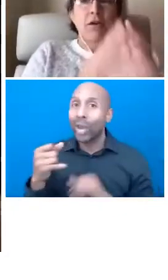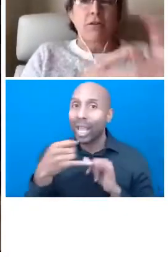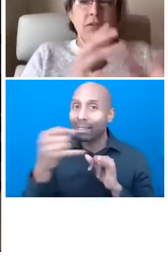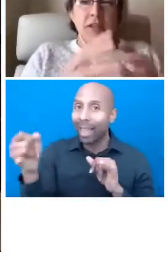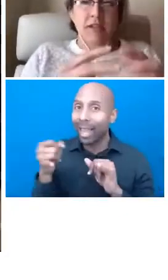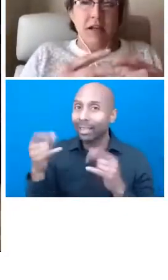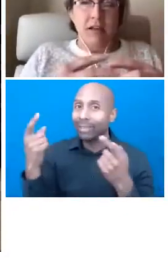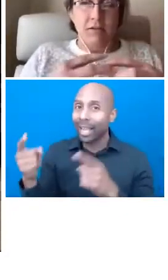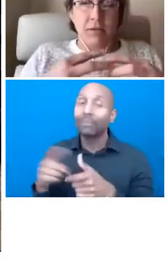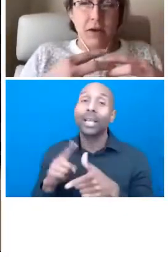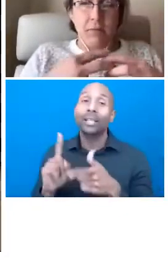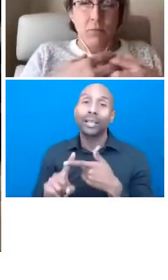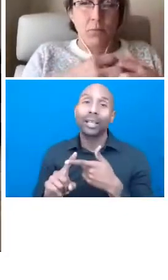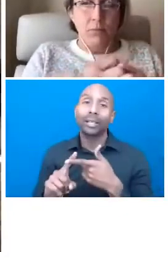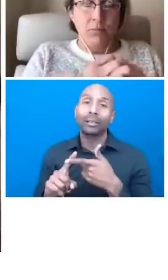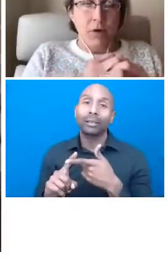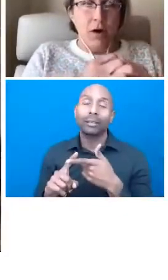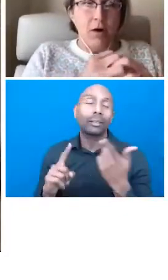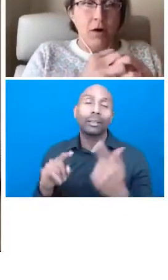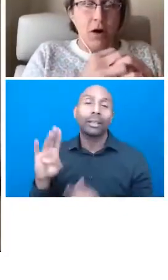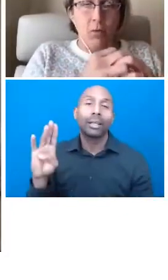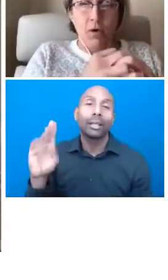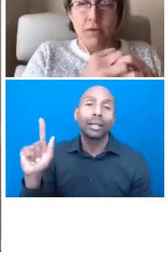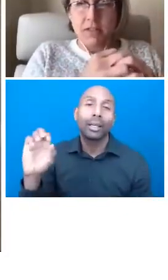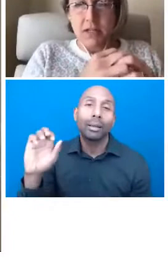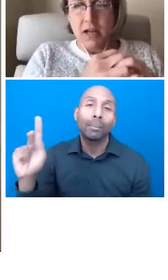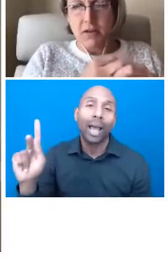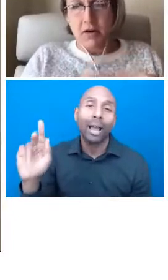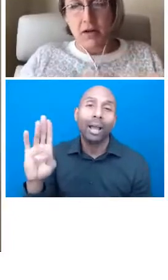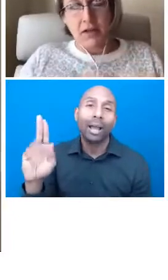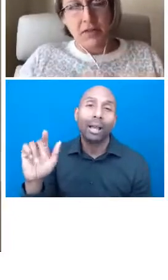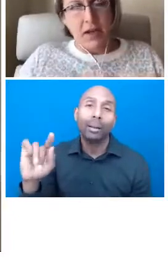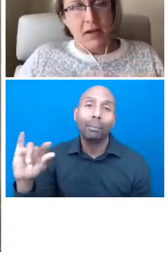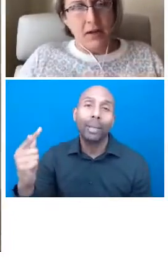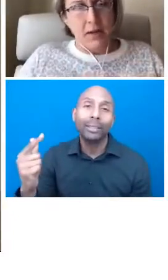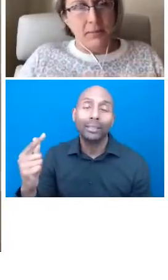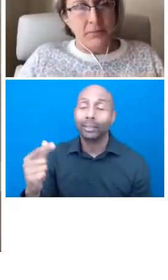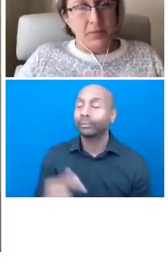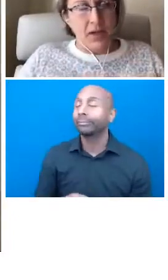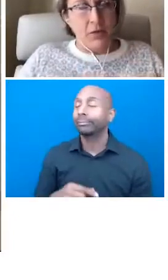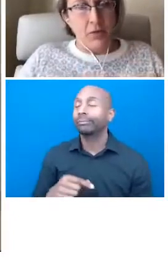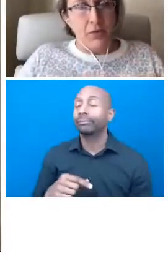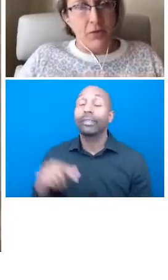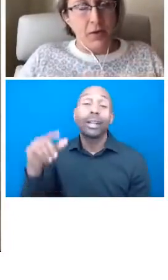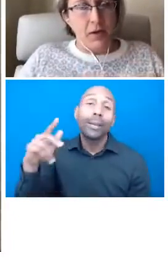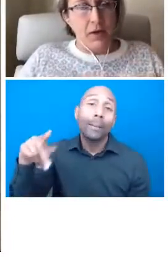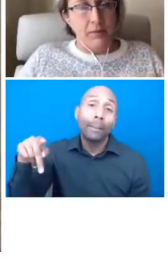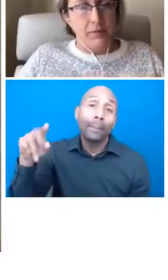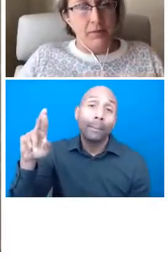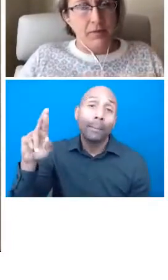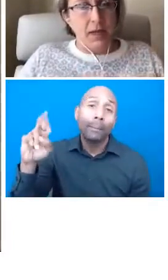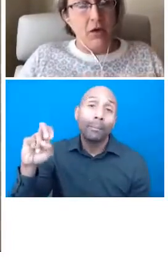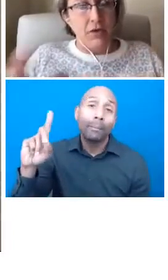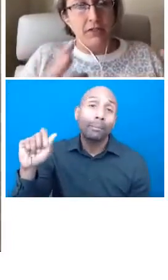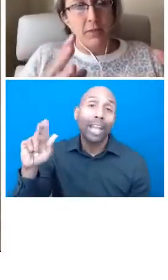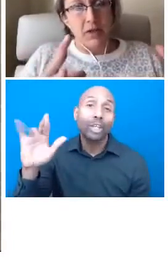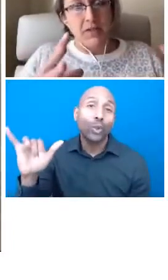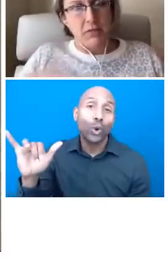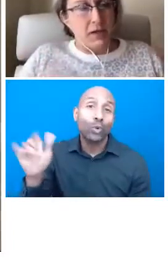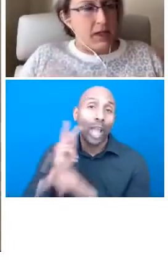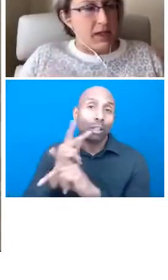all those things are woven together in that whole experience of redlining.